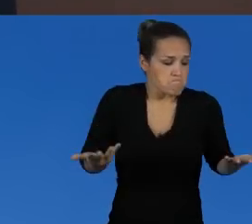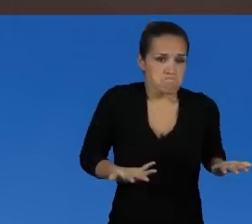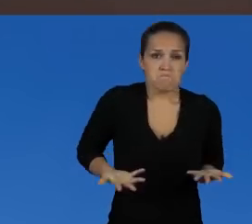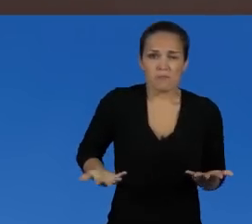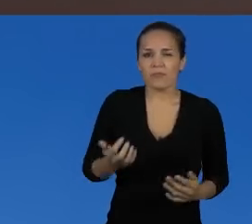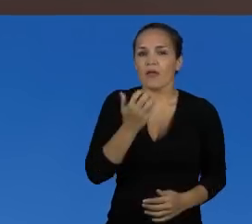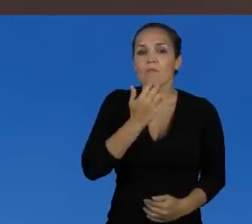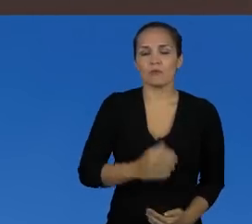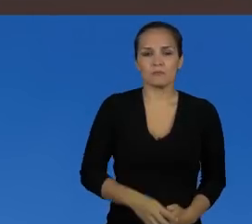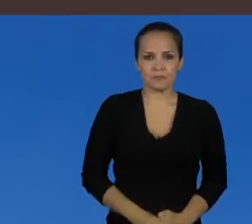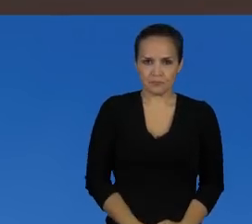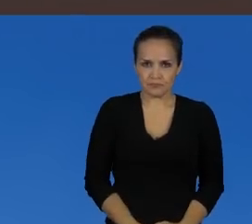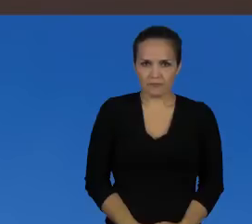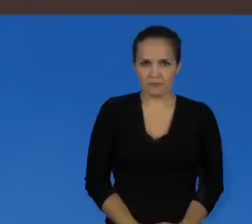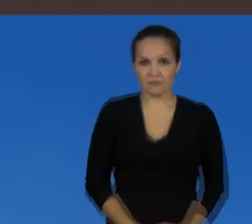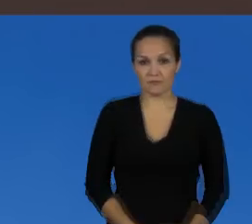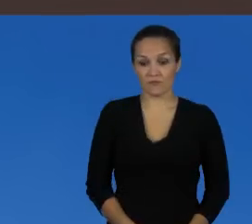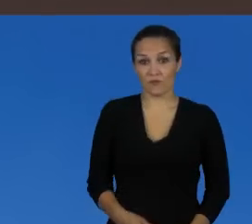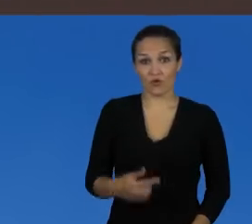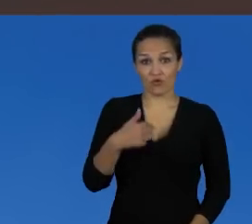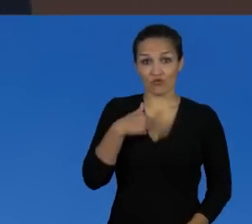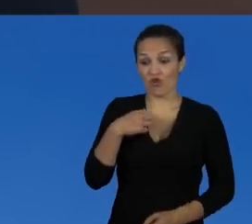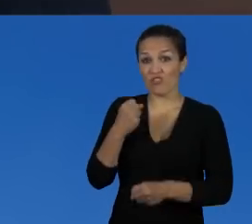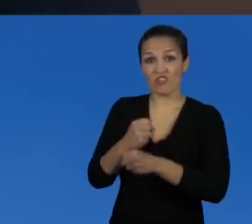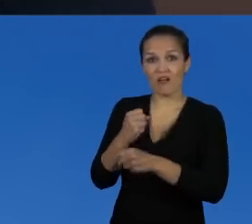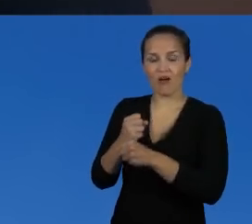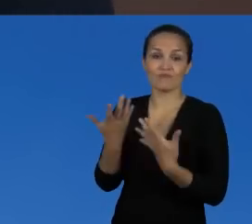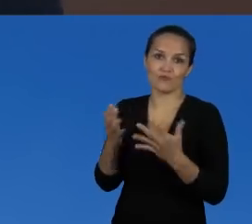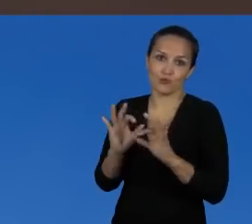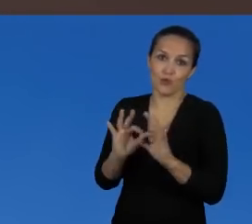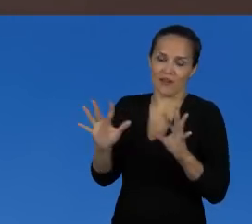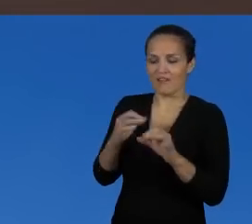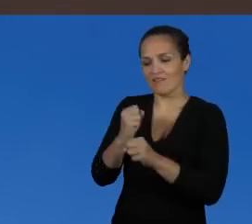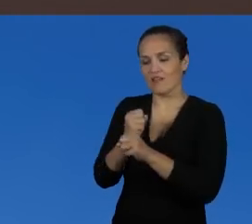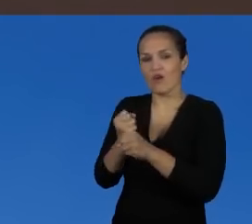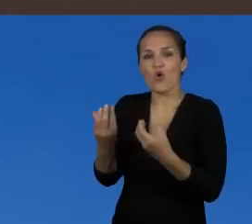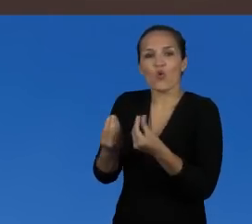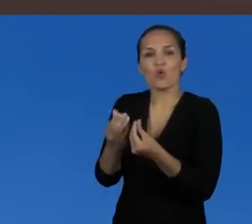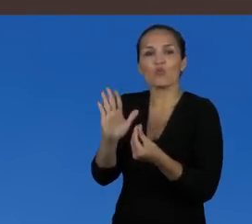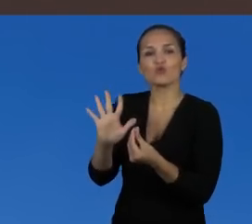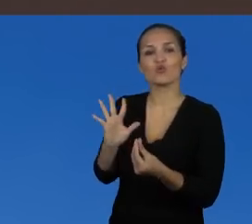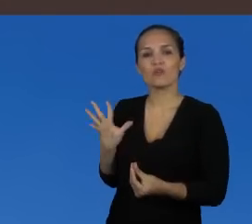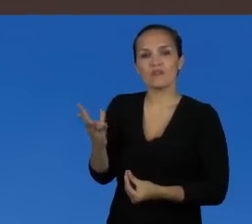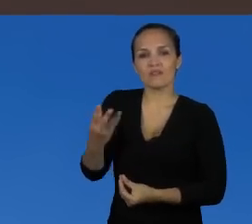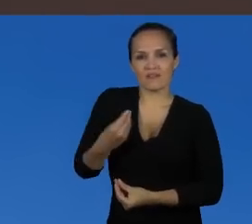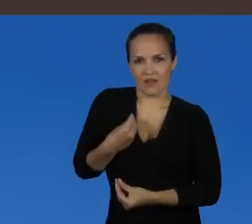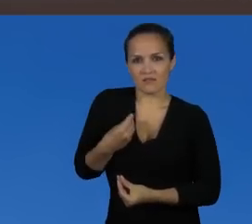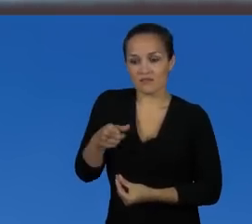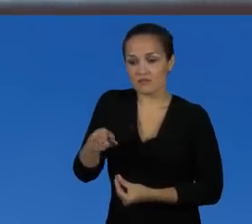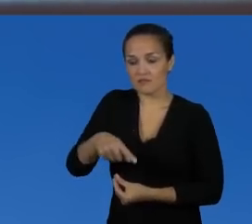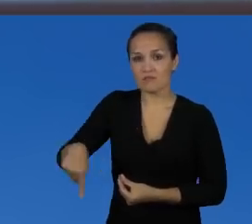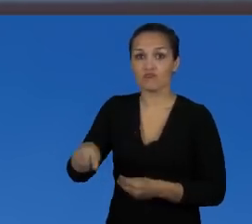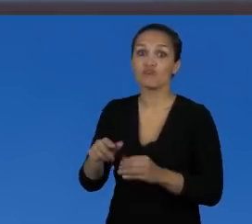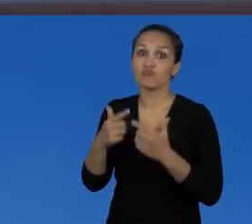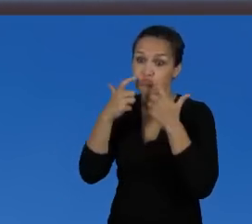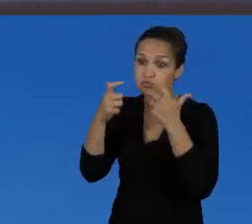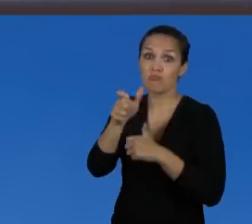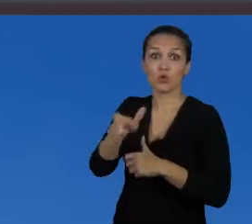For example, I am fortunate to work with a coalition of trans activists amazing people